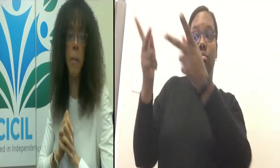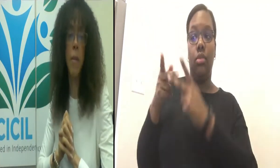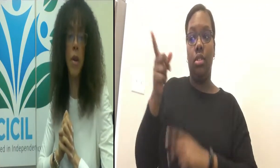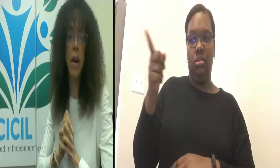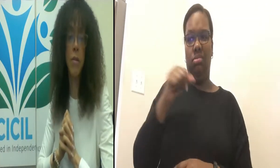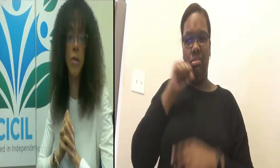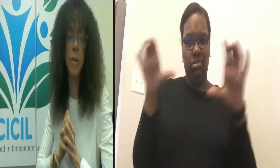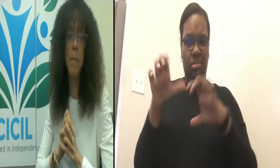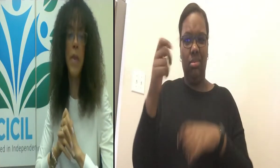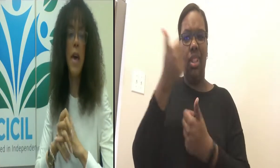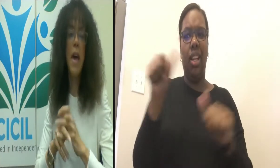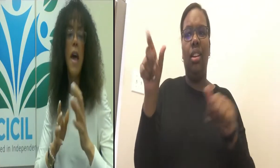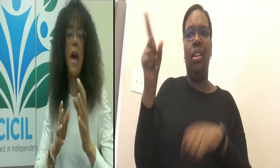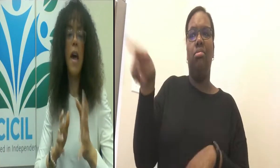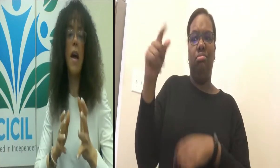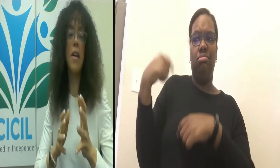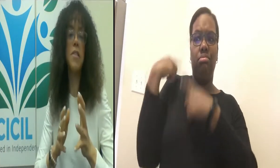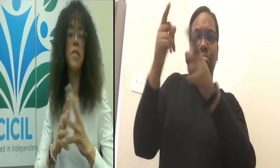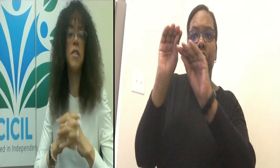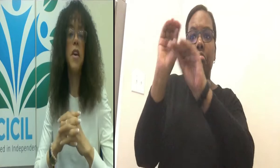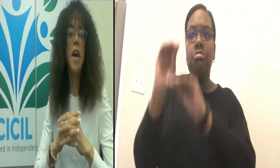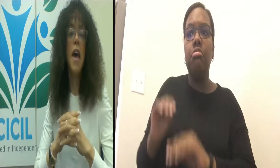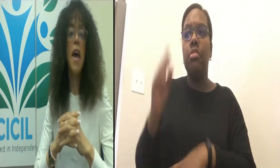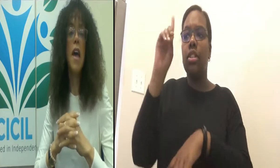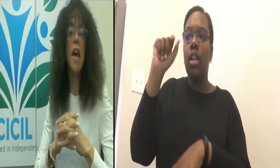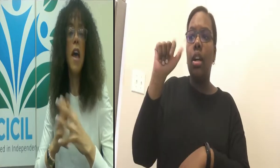doing on a day to day basis? That's something that they are going to